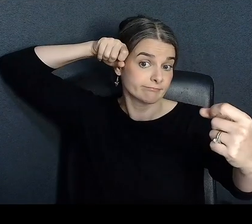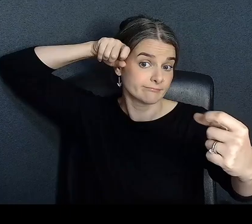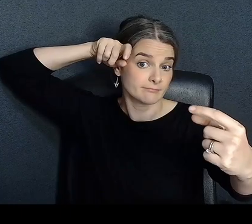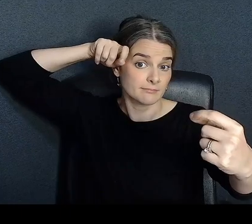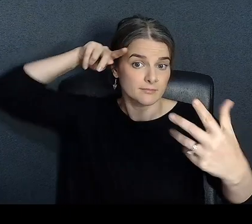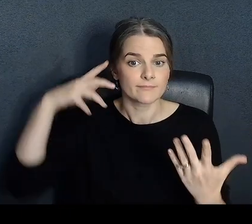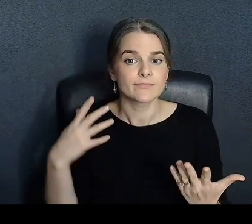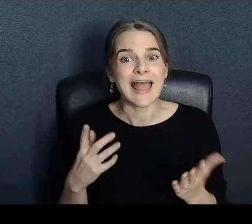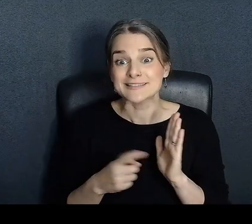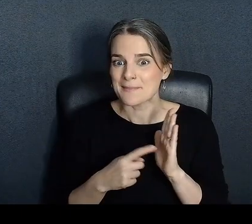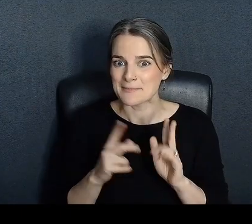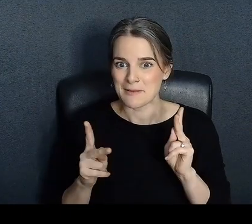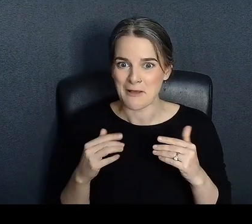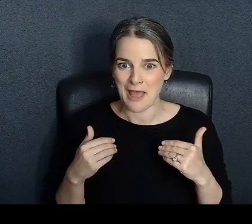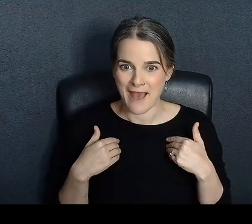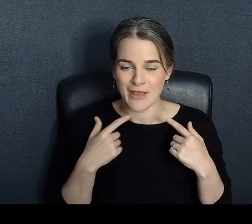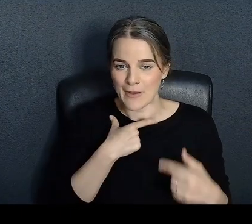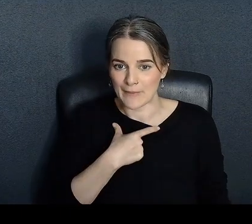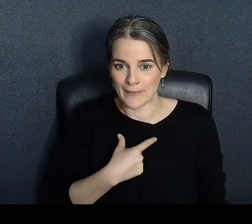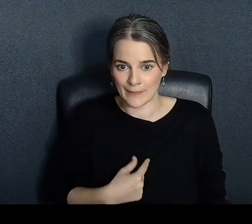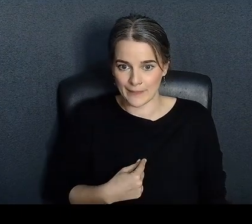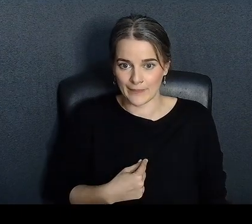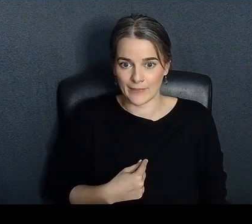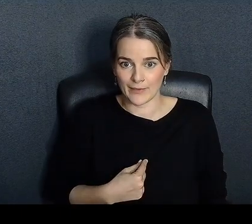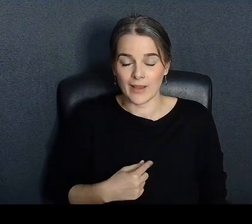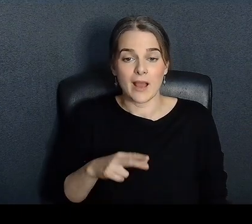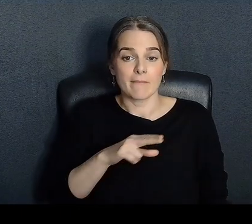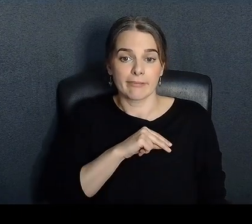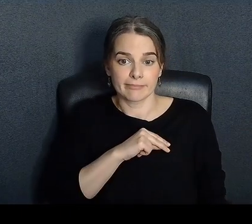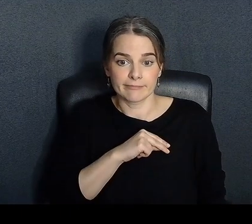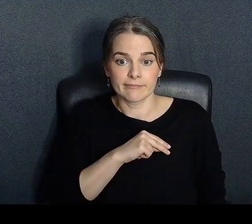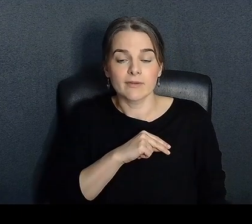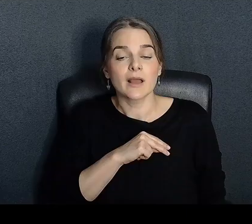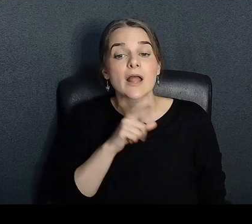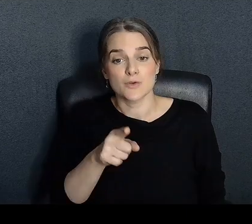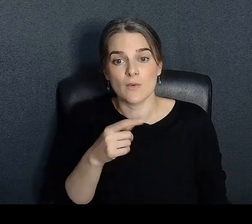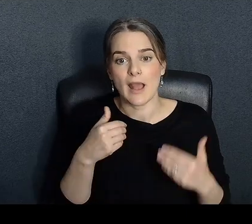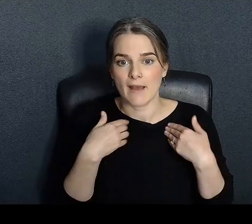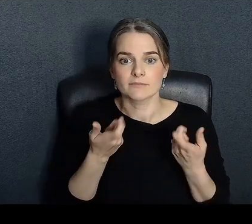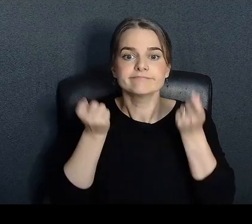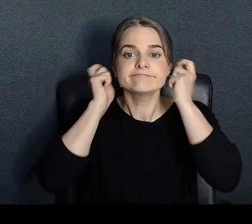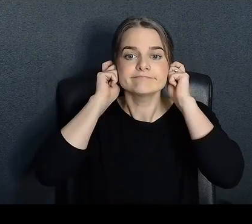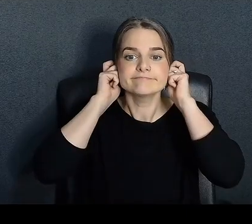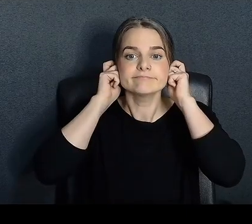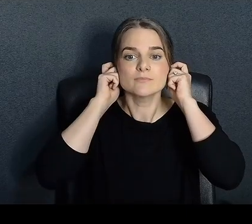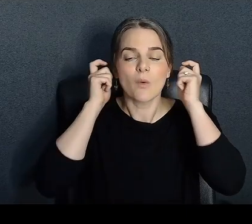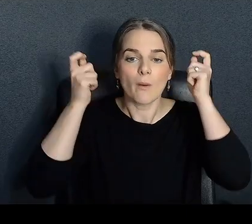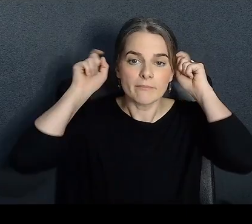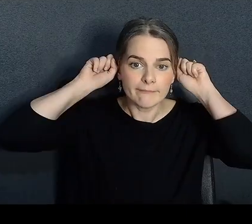and you have the headphones in your ears and they would hear you. I'm sorry.